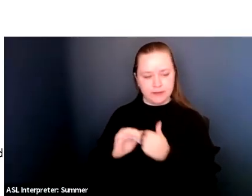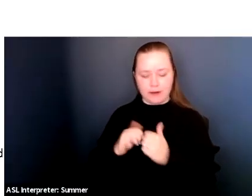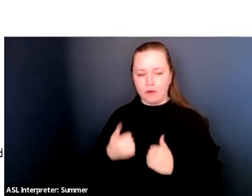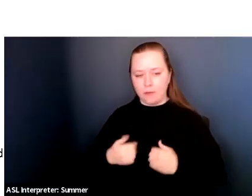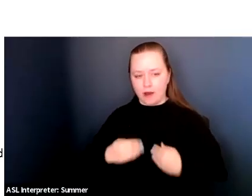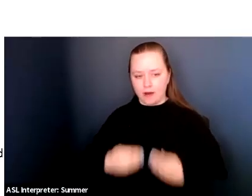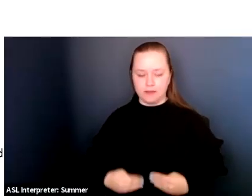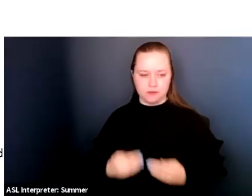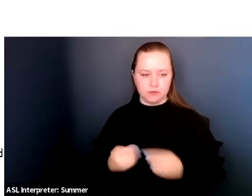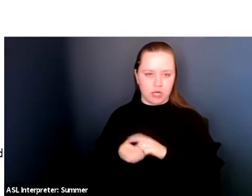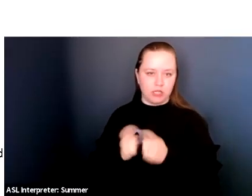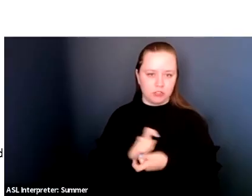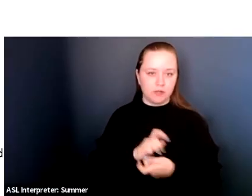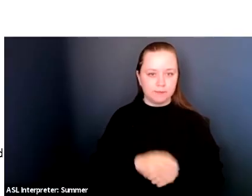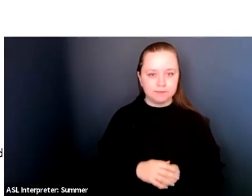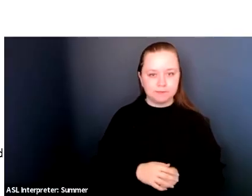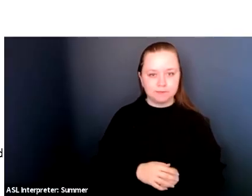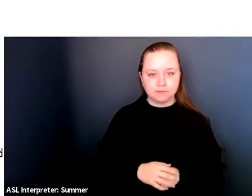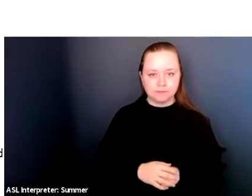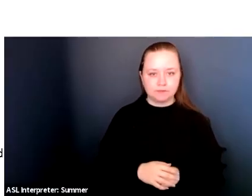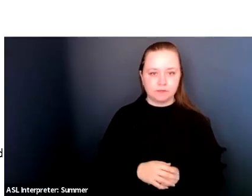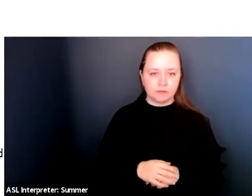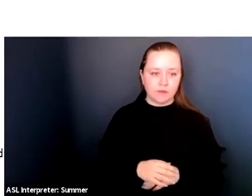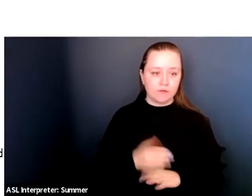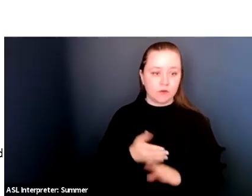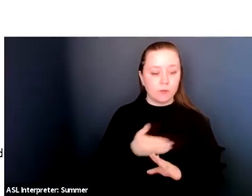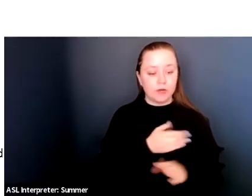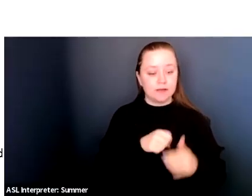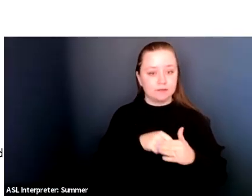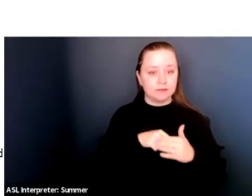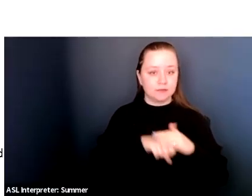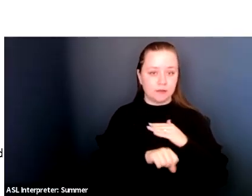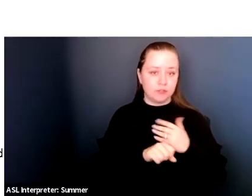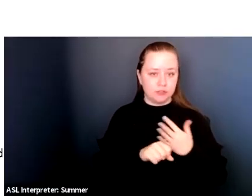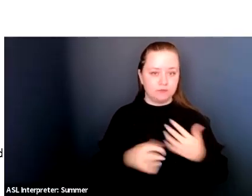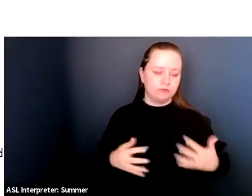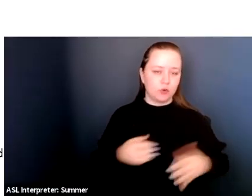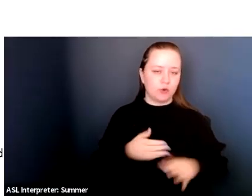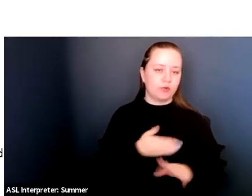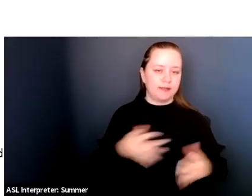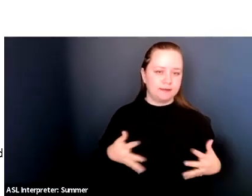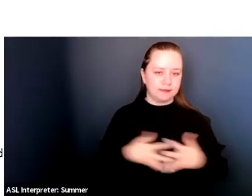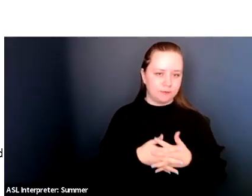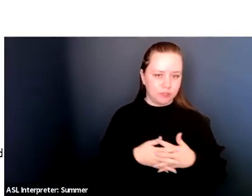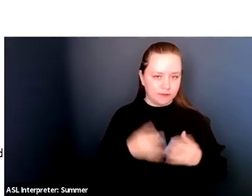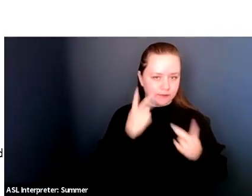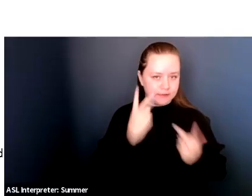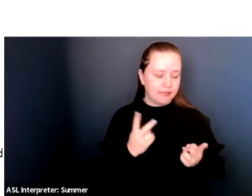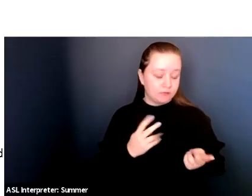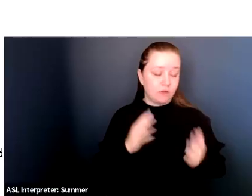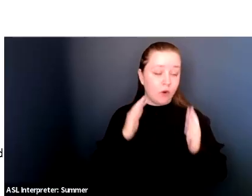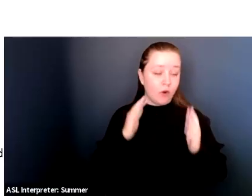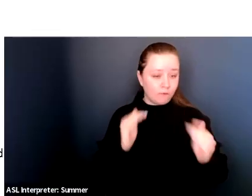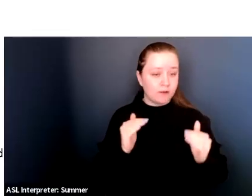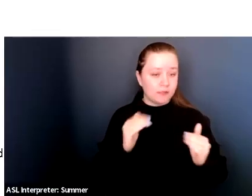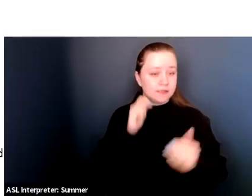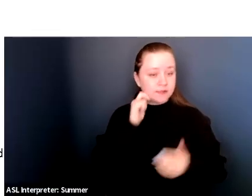I would hope that people are getting regular skin checks through a variety of different providers. But for someone that's maybe doing a pelvic exam,